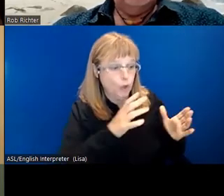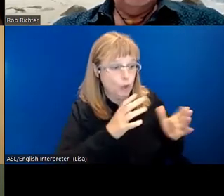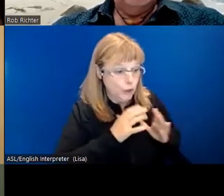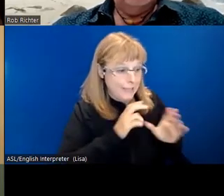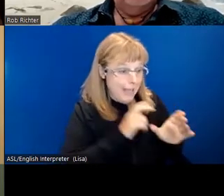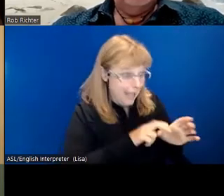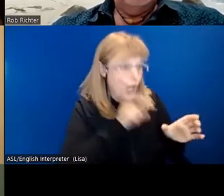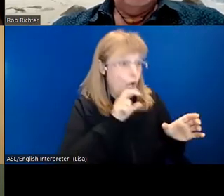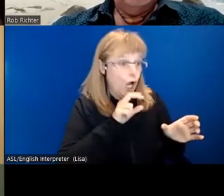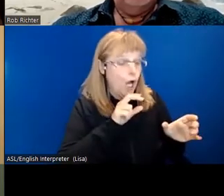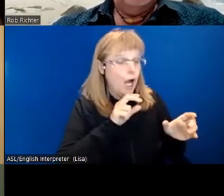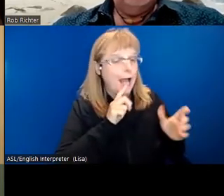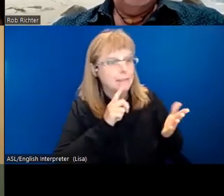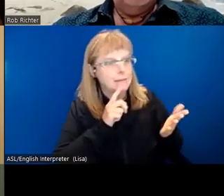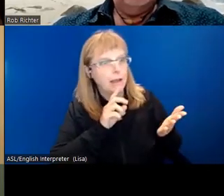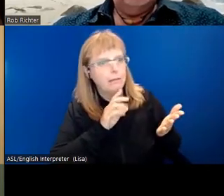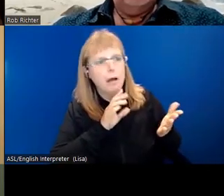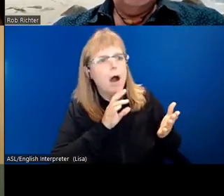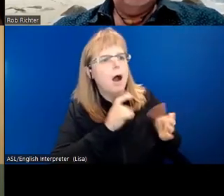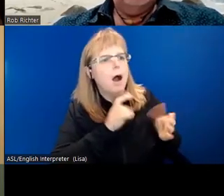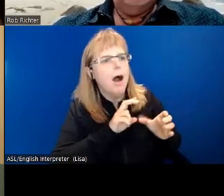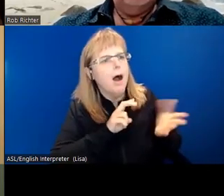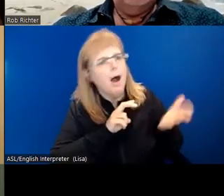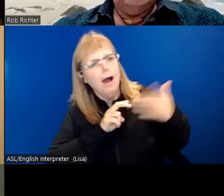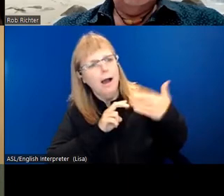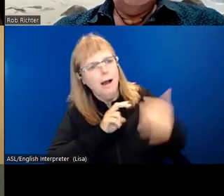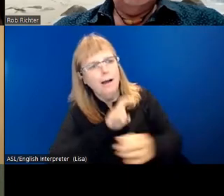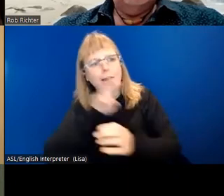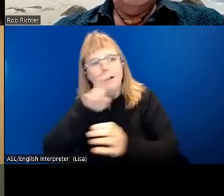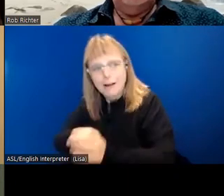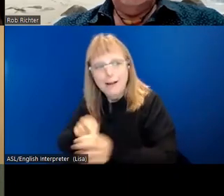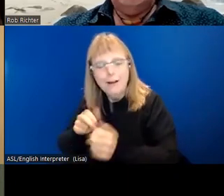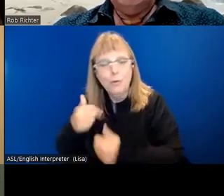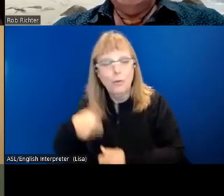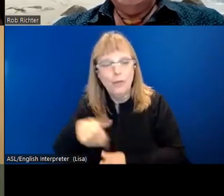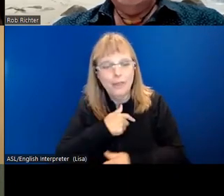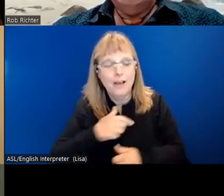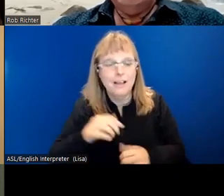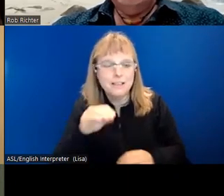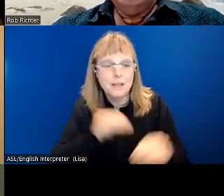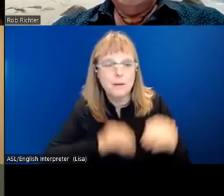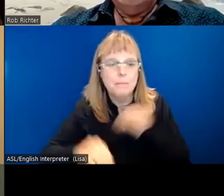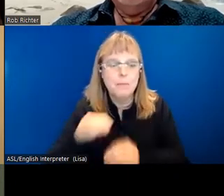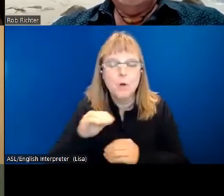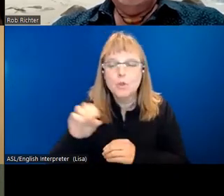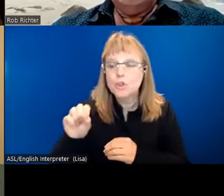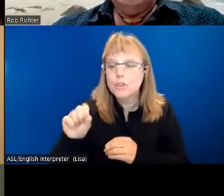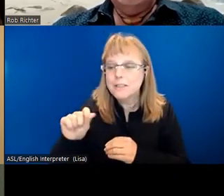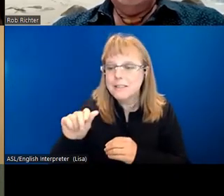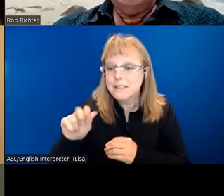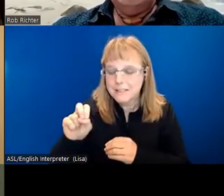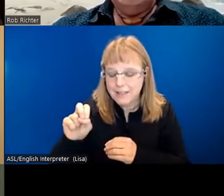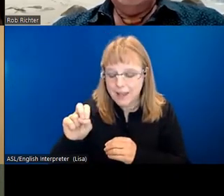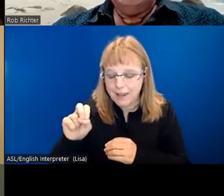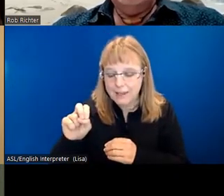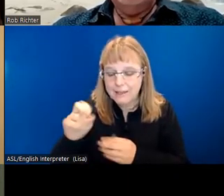Come and help us start Motion State Arts," which is a dance film. We produce a dance film series in Providence